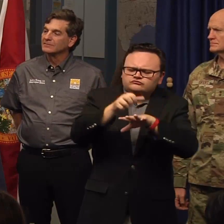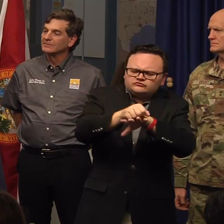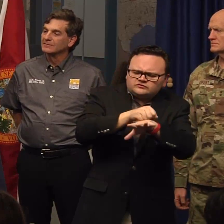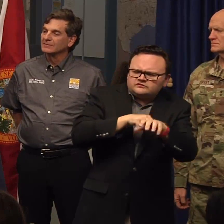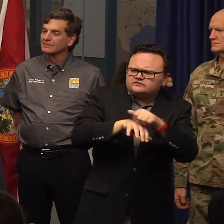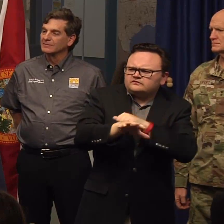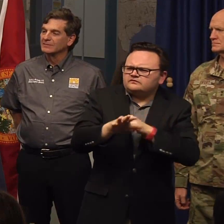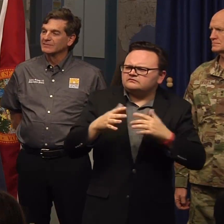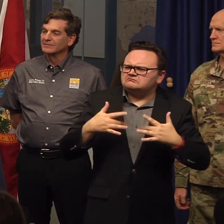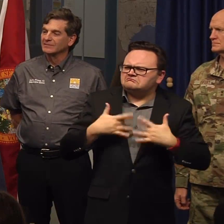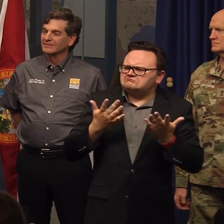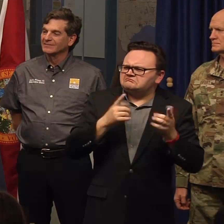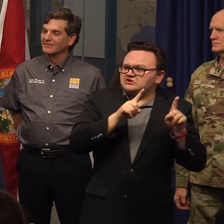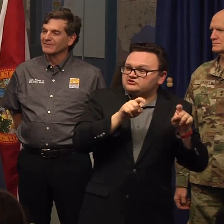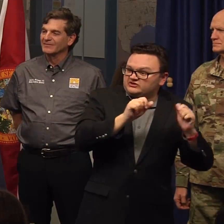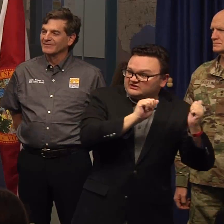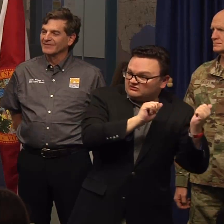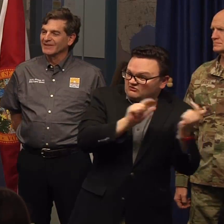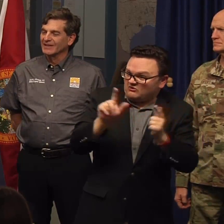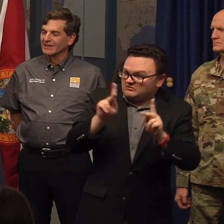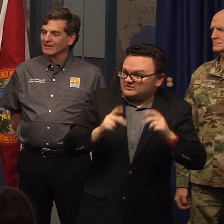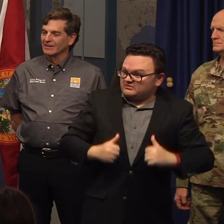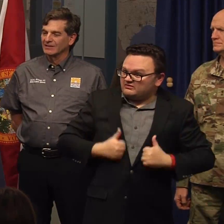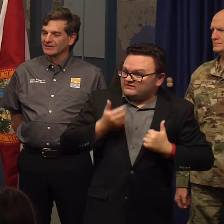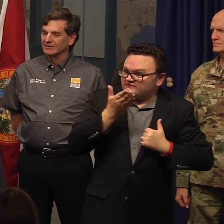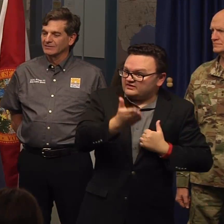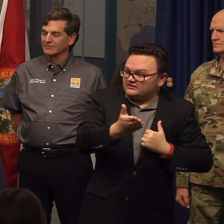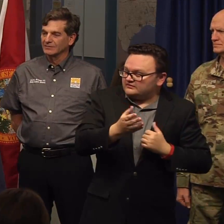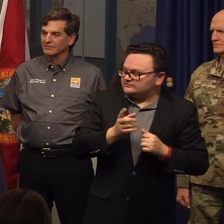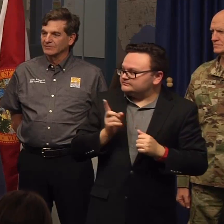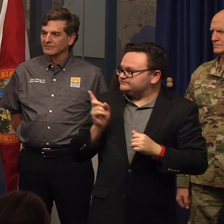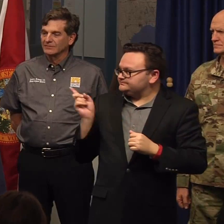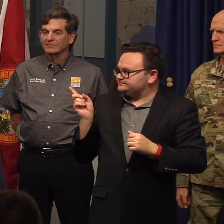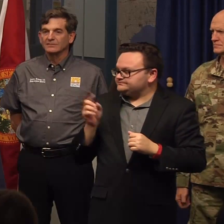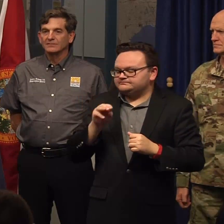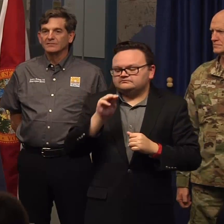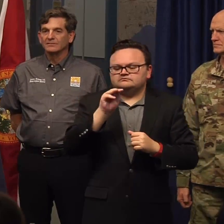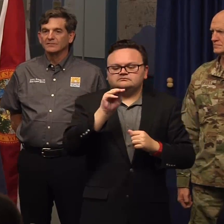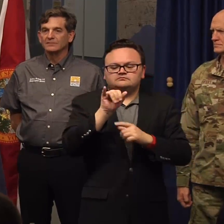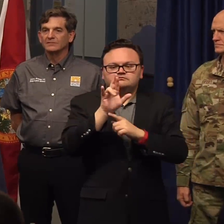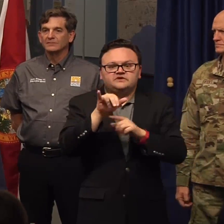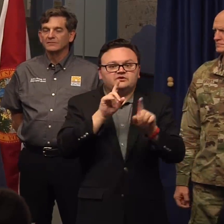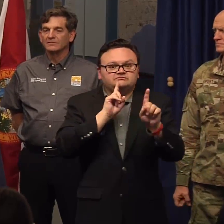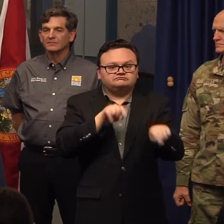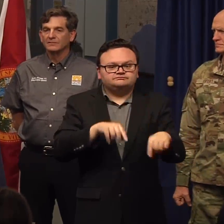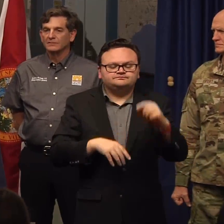I'M CURIOUS WHAT PROCEDURES YOU'RE TAKING AT THE NURSING FACILITIES. ARE THESE PEOPLE GETTING PPE?